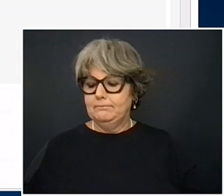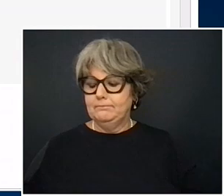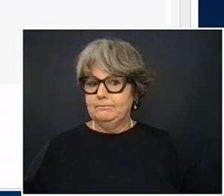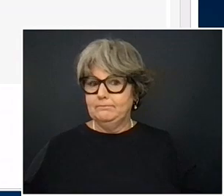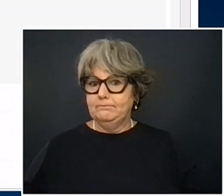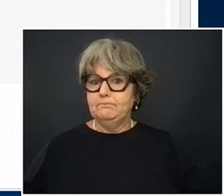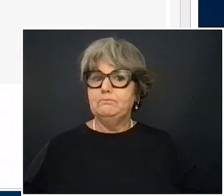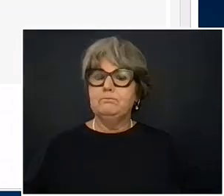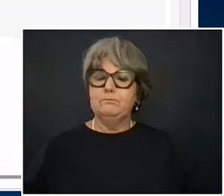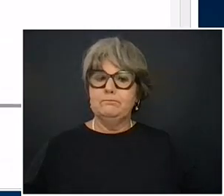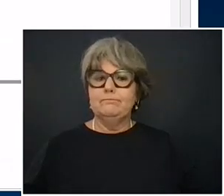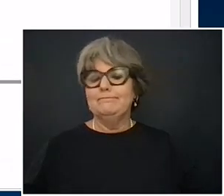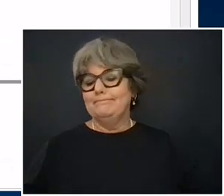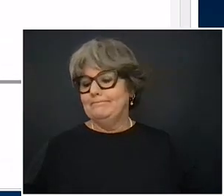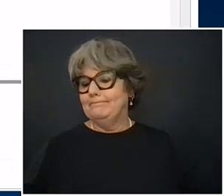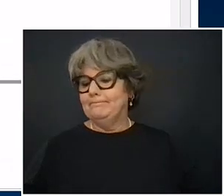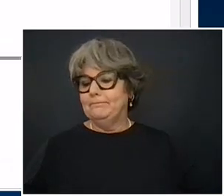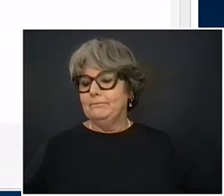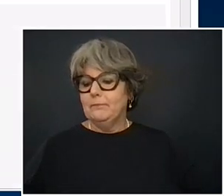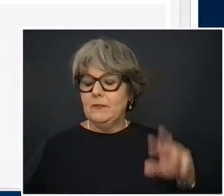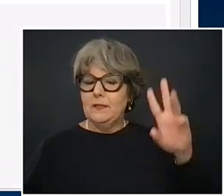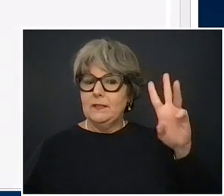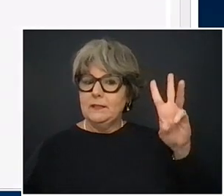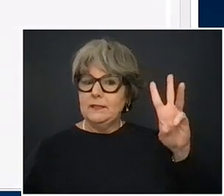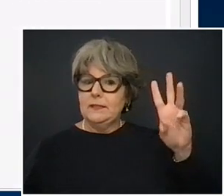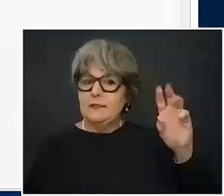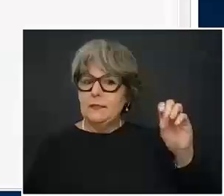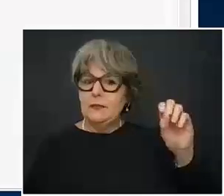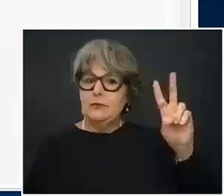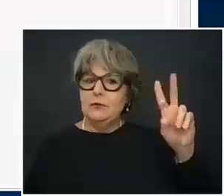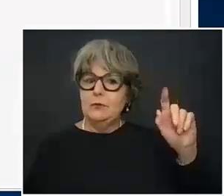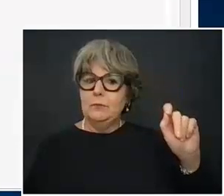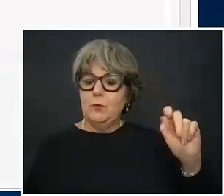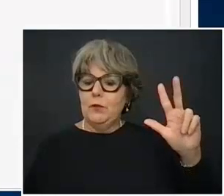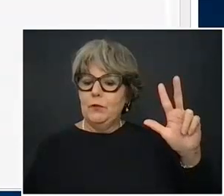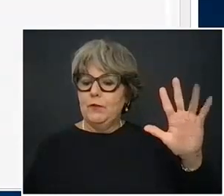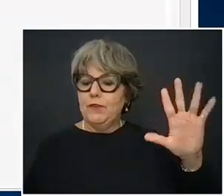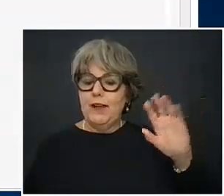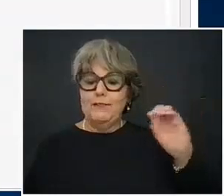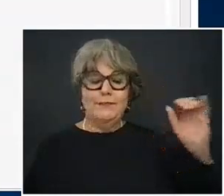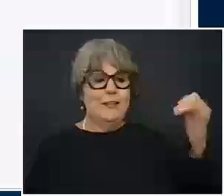602.35 again, no yellow responding to the